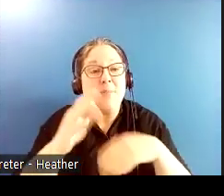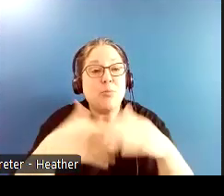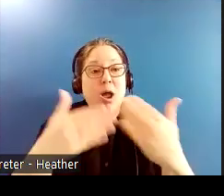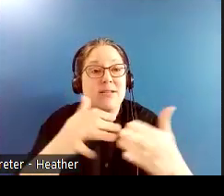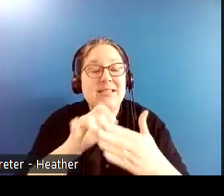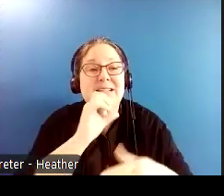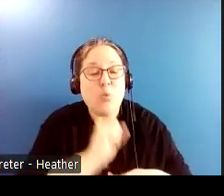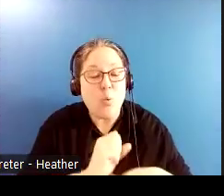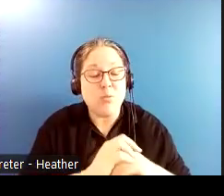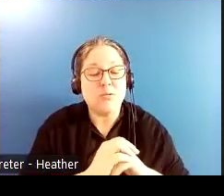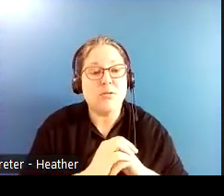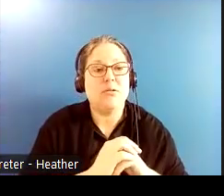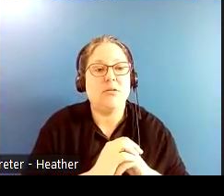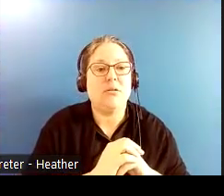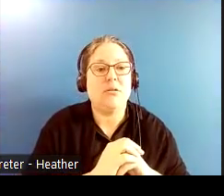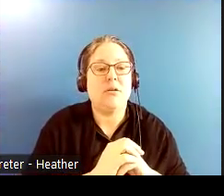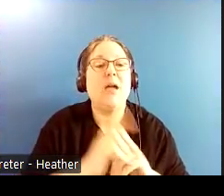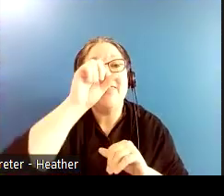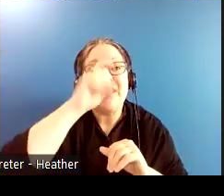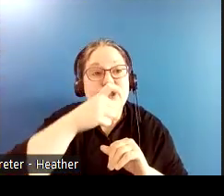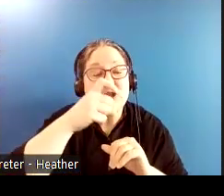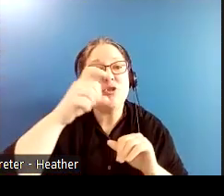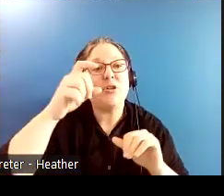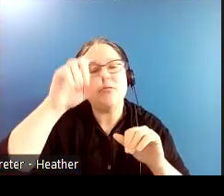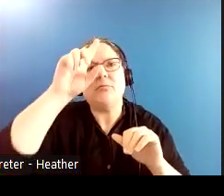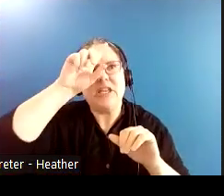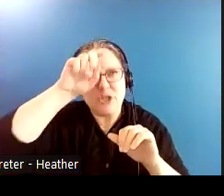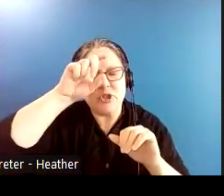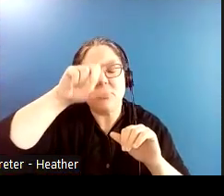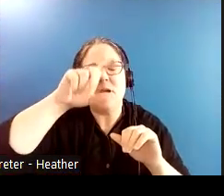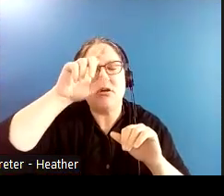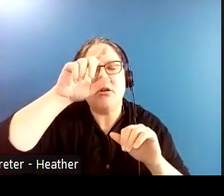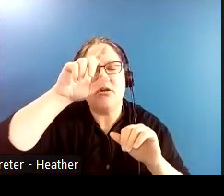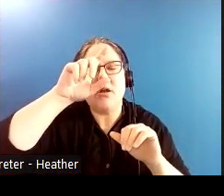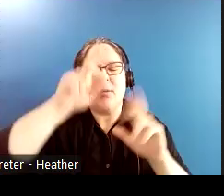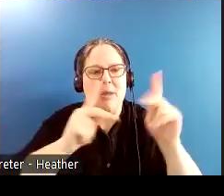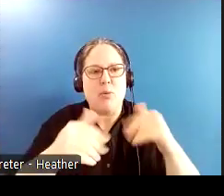Um the Egyptians had these scribes who were trained in different mathematical procedures and